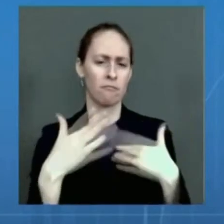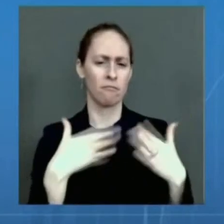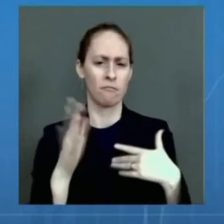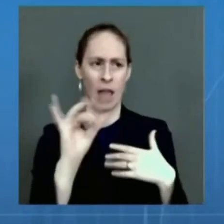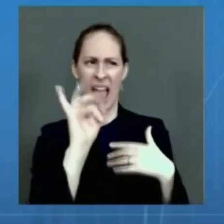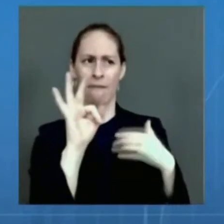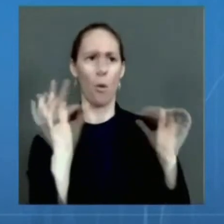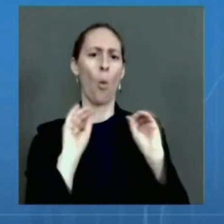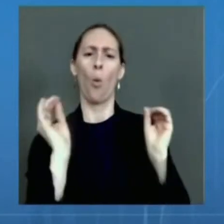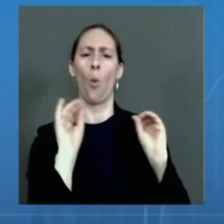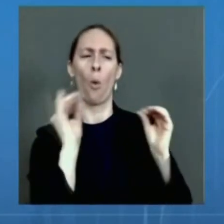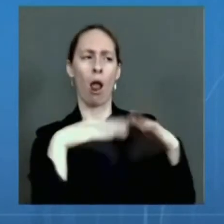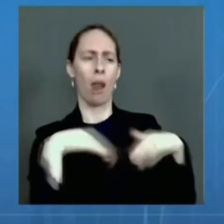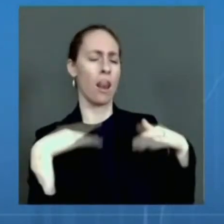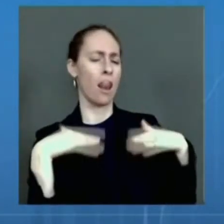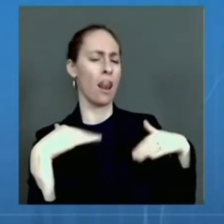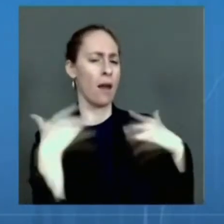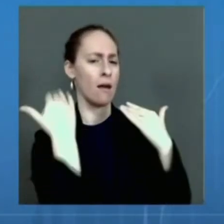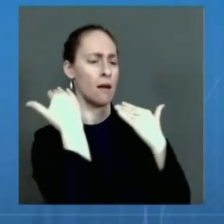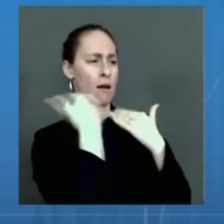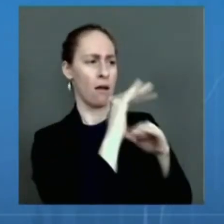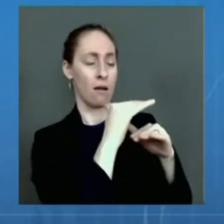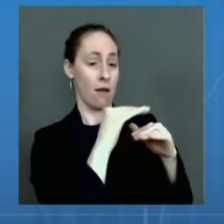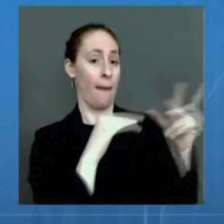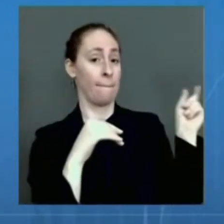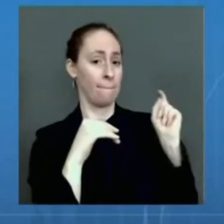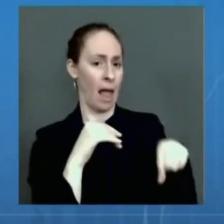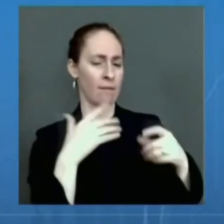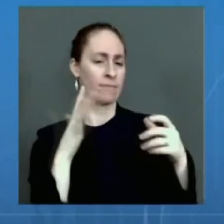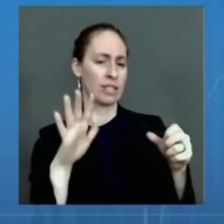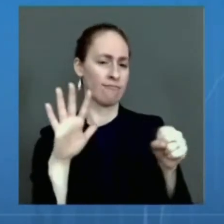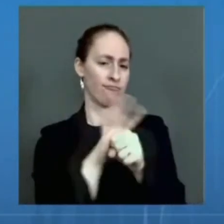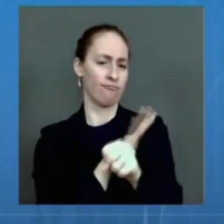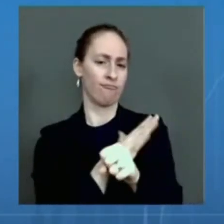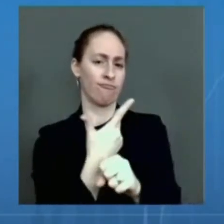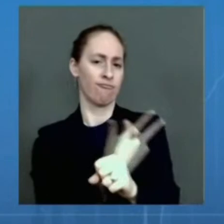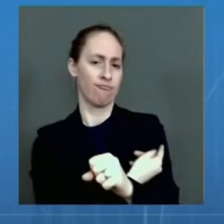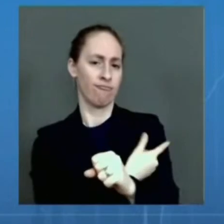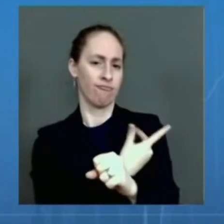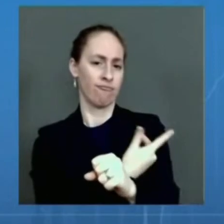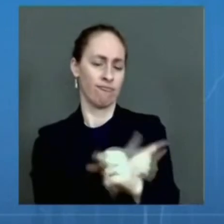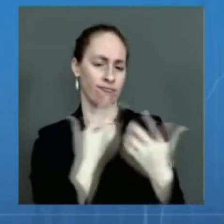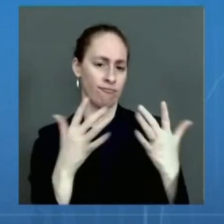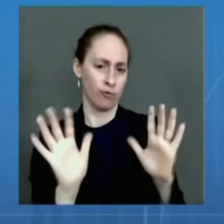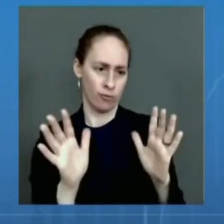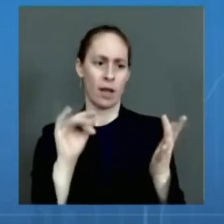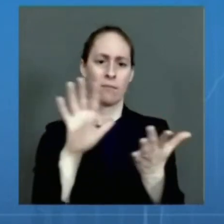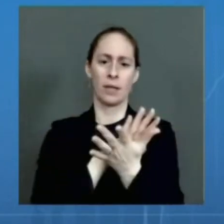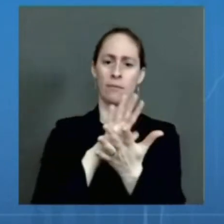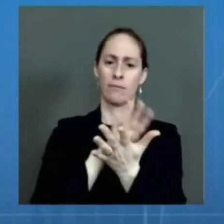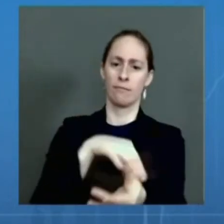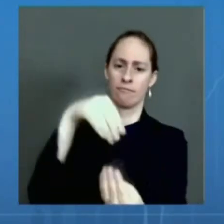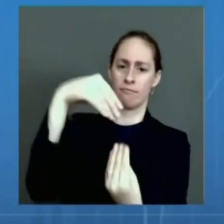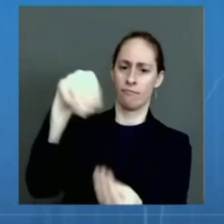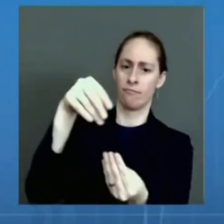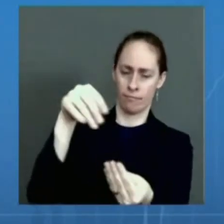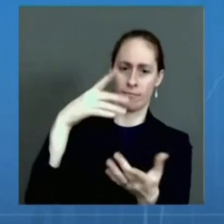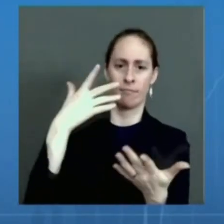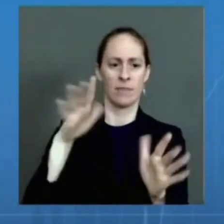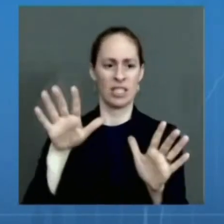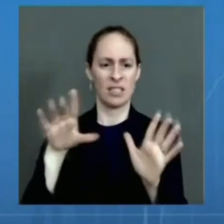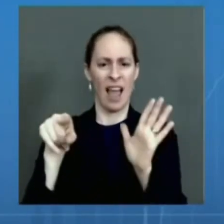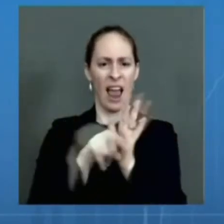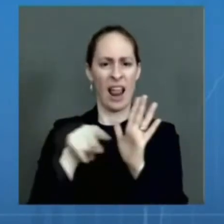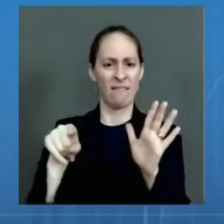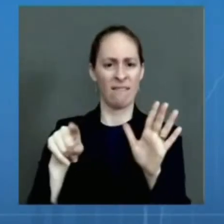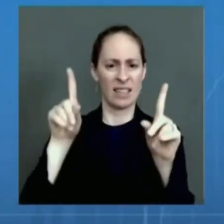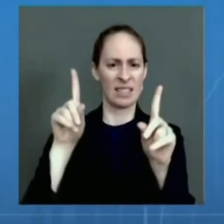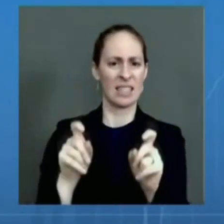THE TRAVEL IS NOT RESTRICTED